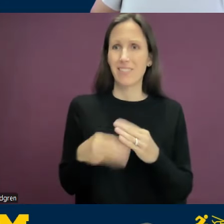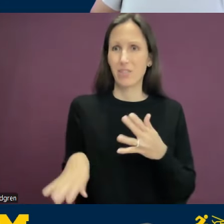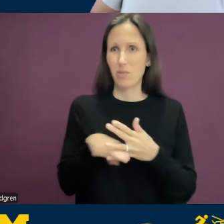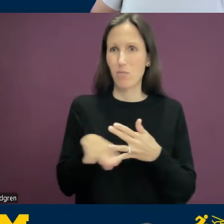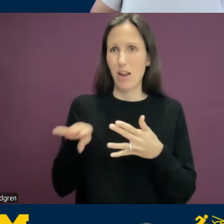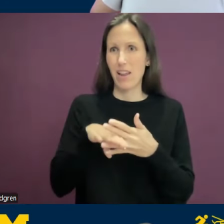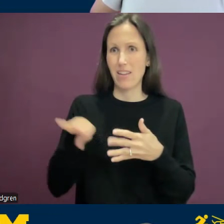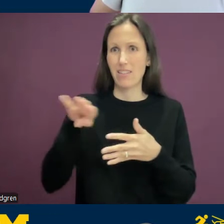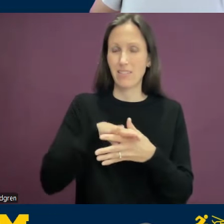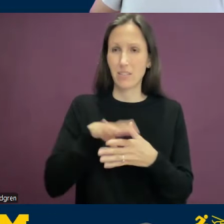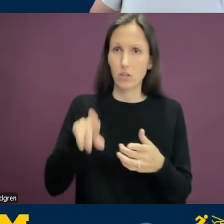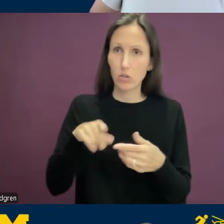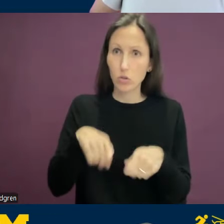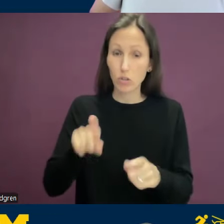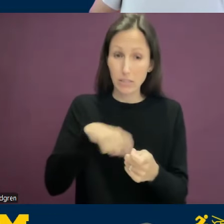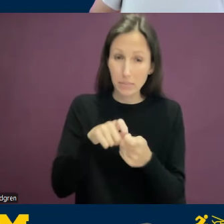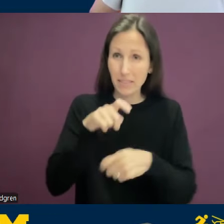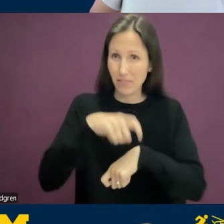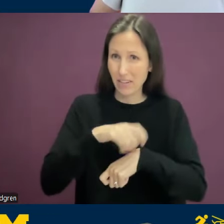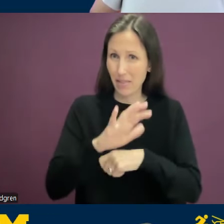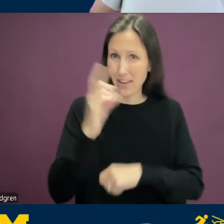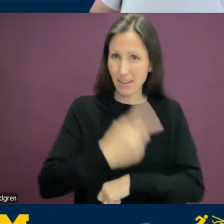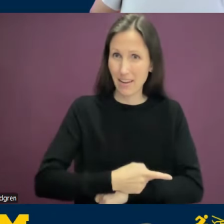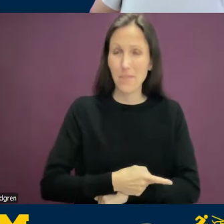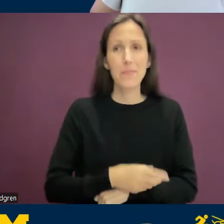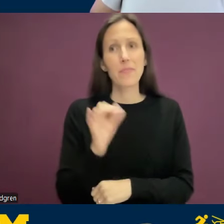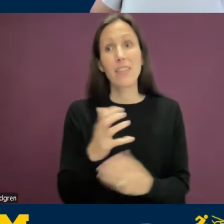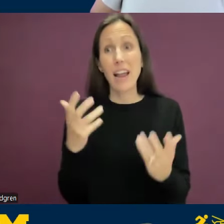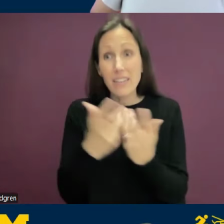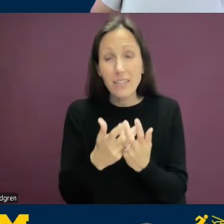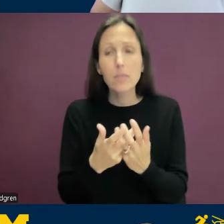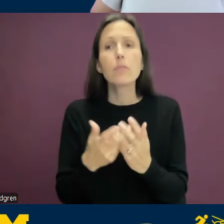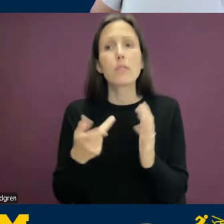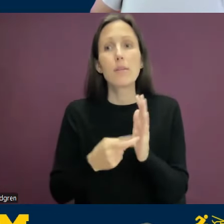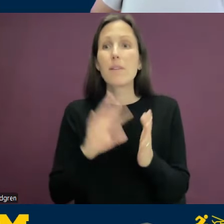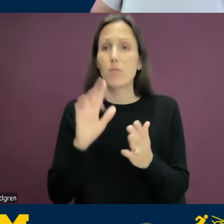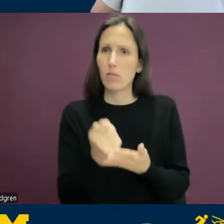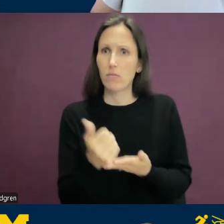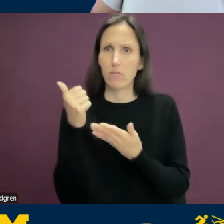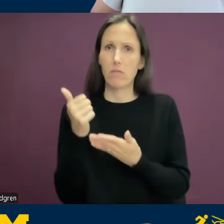during specific hours of the day. This accommodation would require the removal of an essential job function